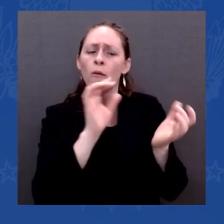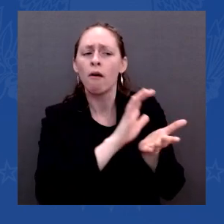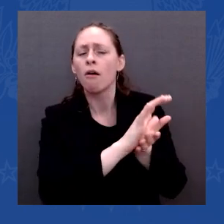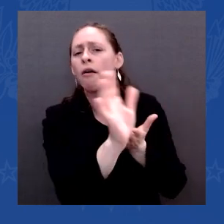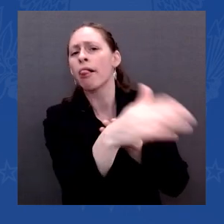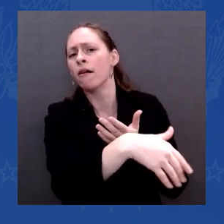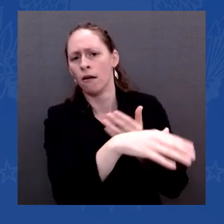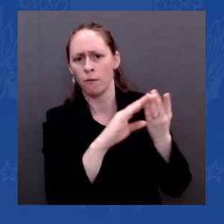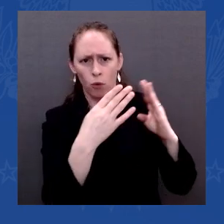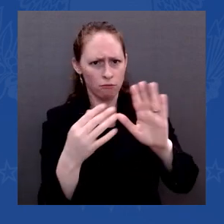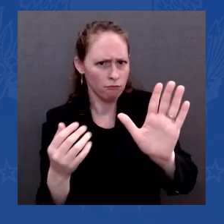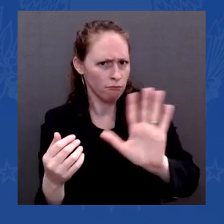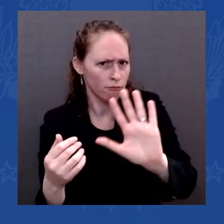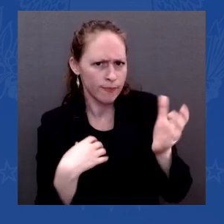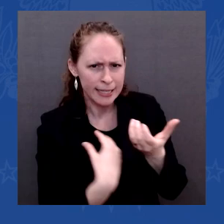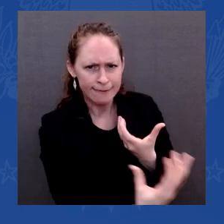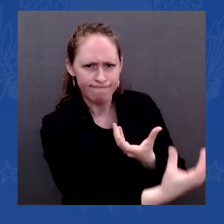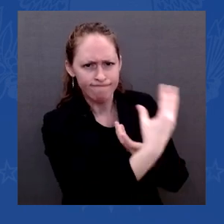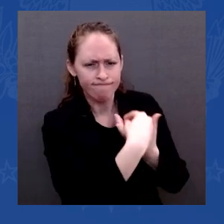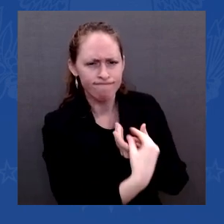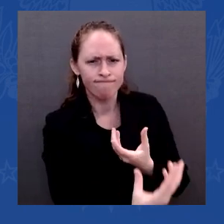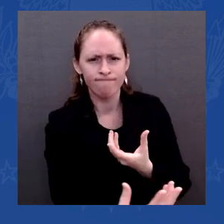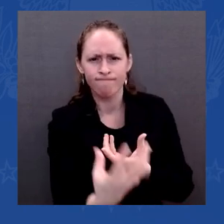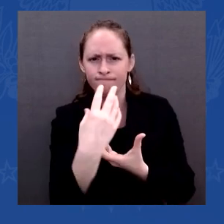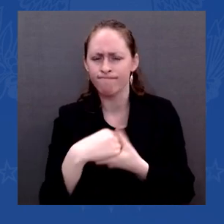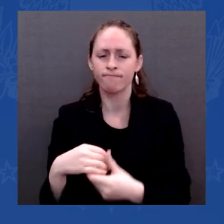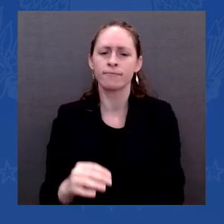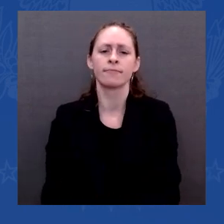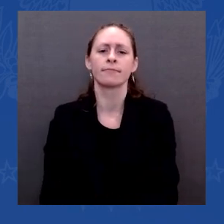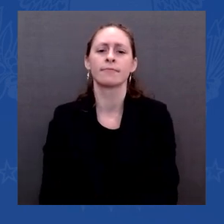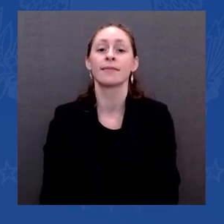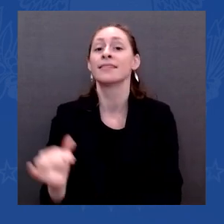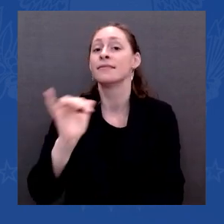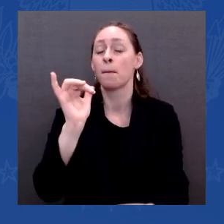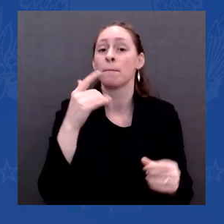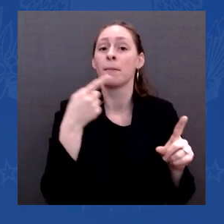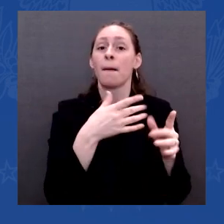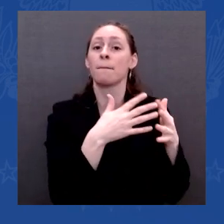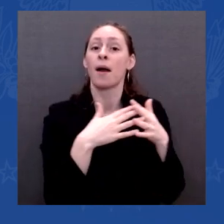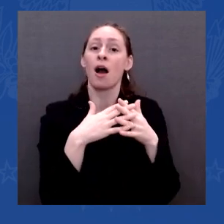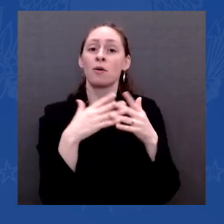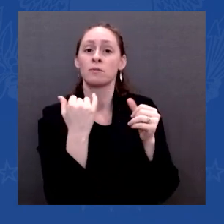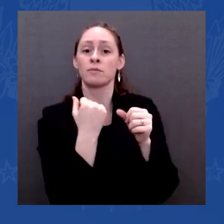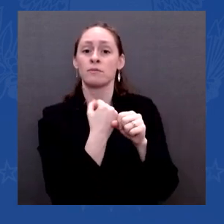It’s designed so that you’d be able to have the resources and the flexibility to take both the short-term